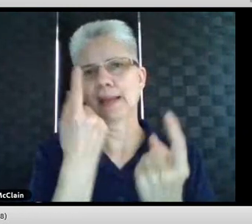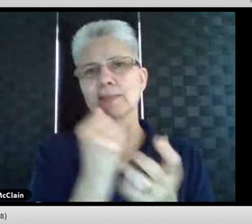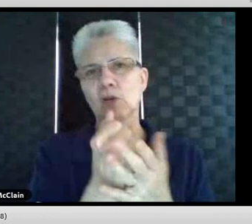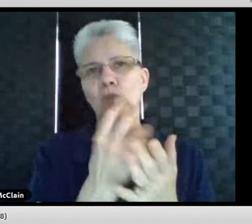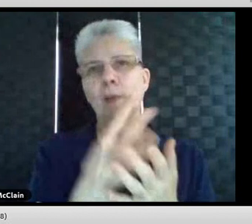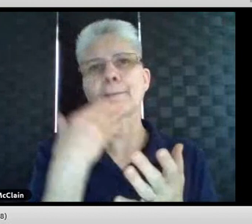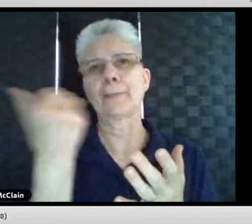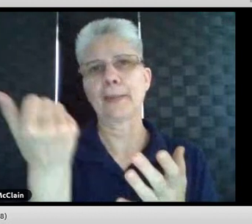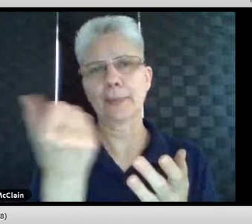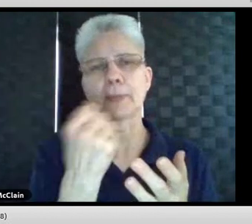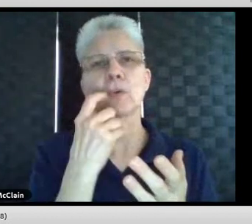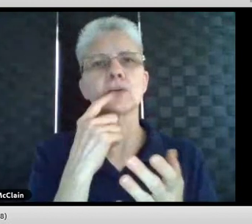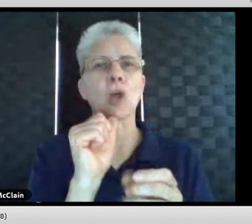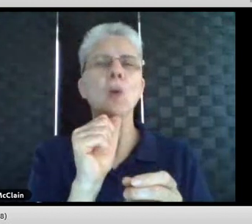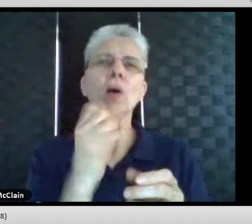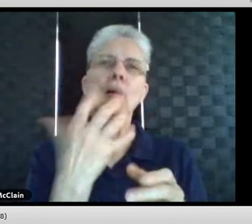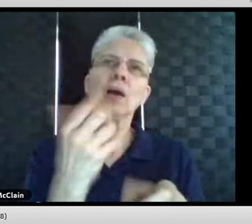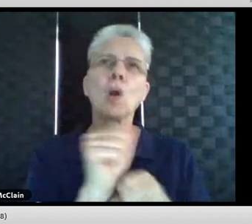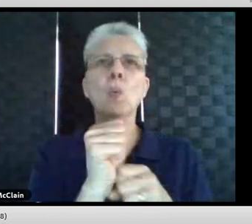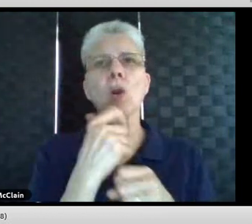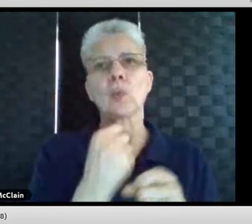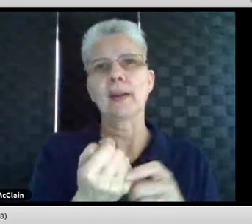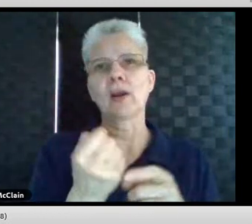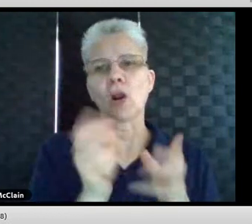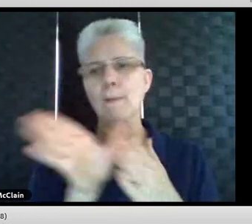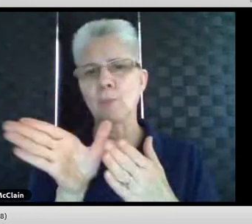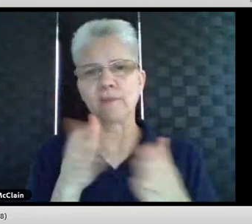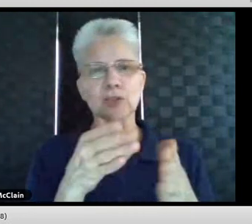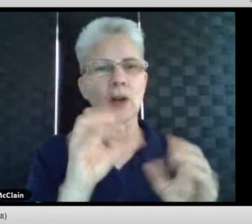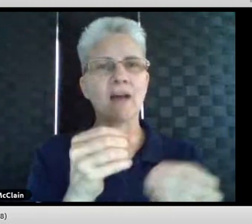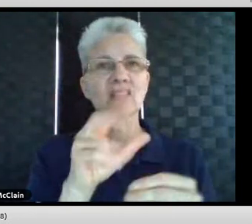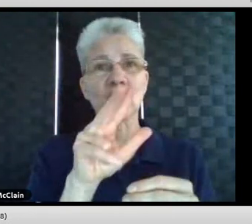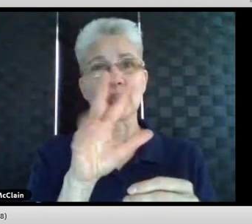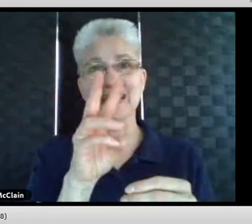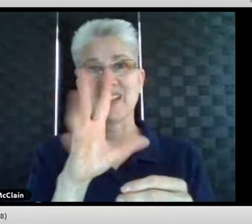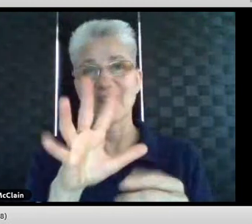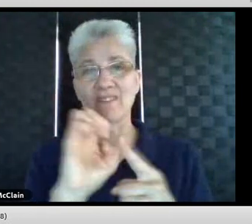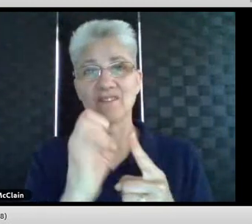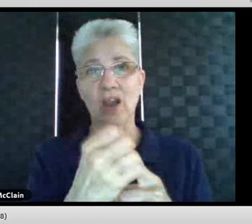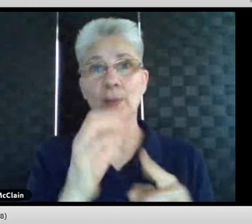So at work, we're moving to an Office 365 environment that's on the Web,